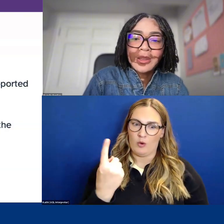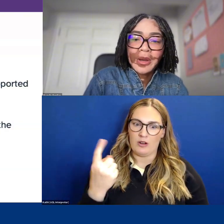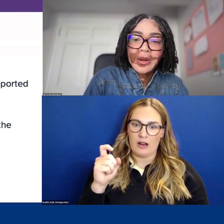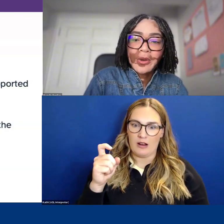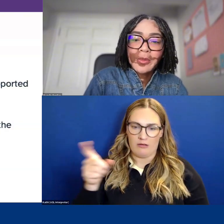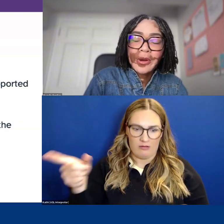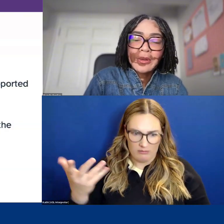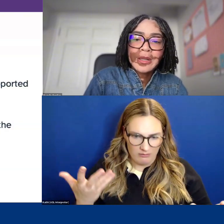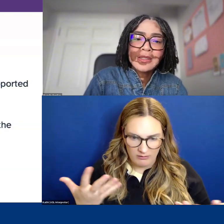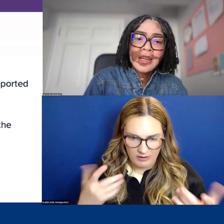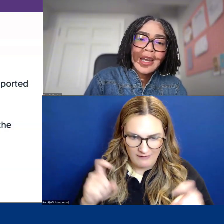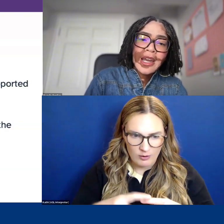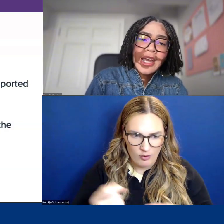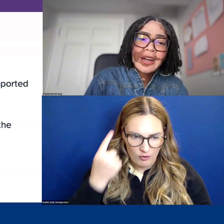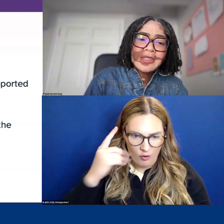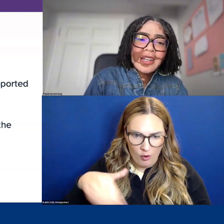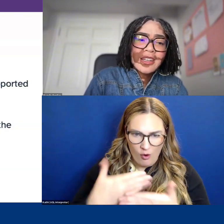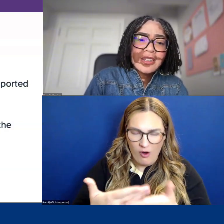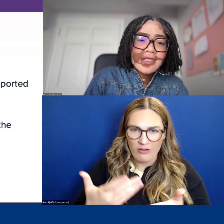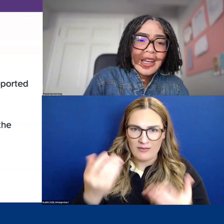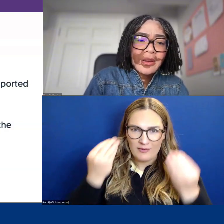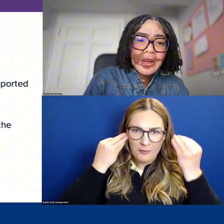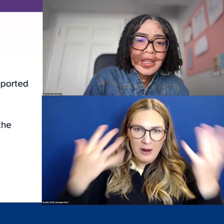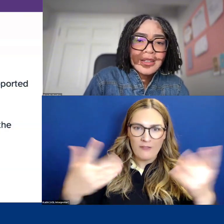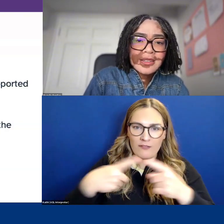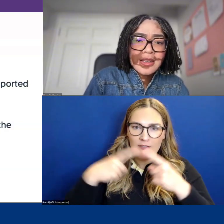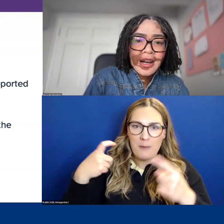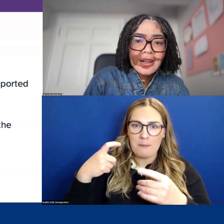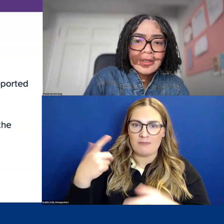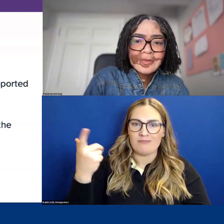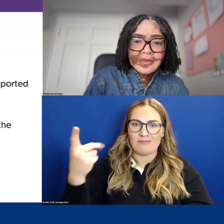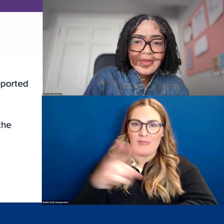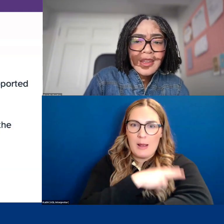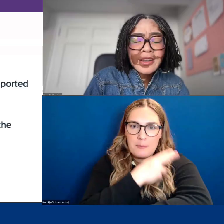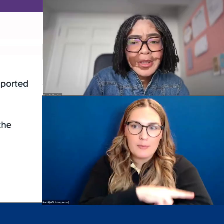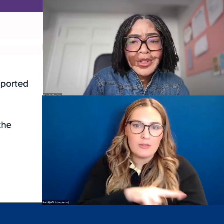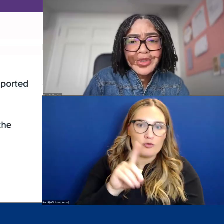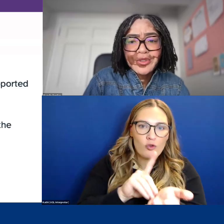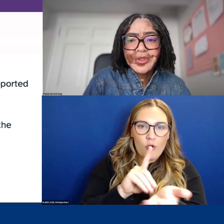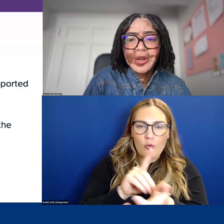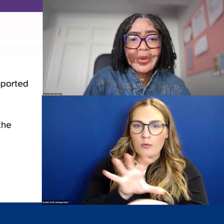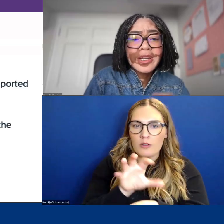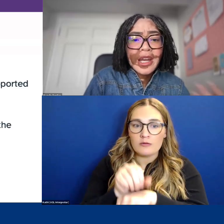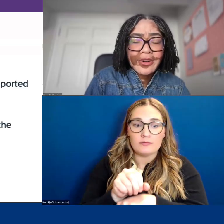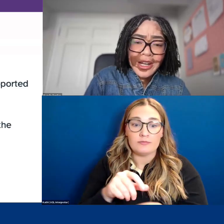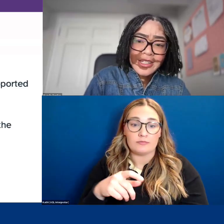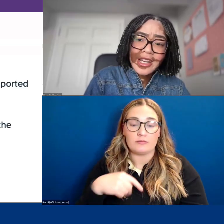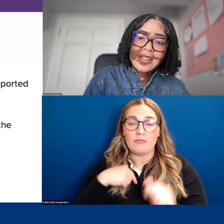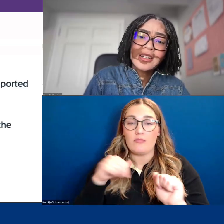within medical appointments. And I would say that the same could be true for prenatal education